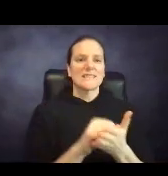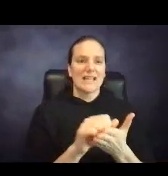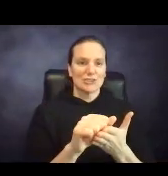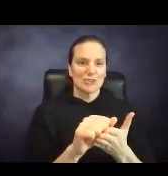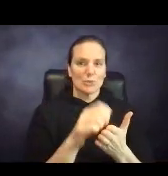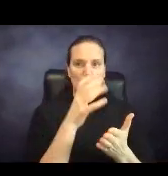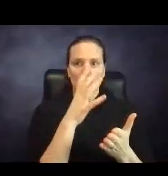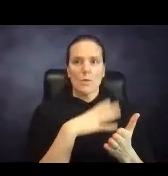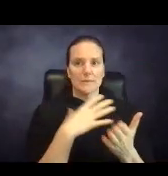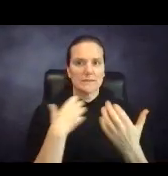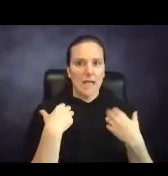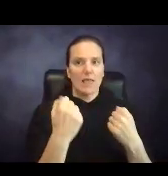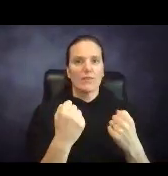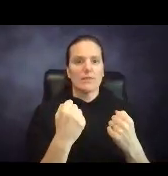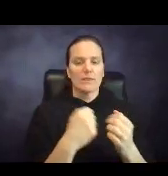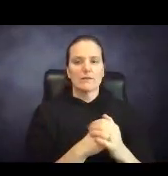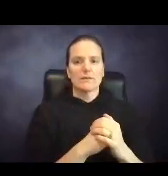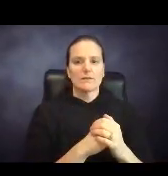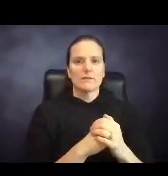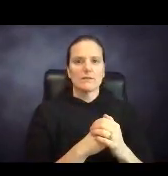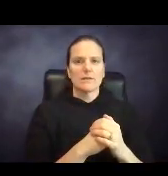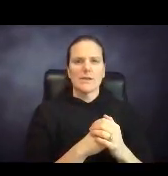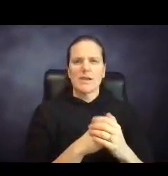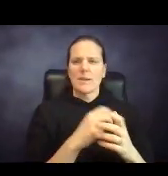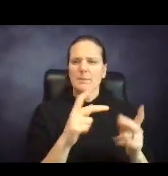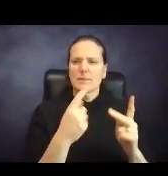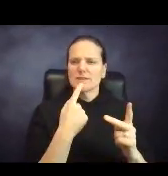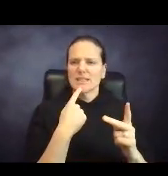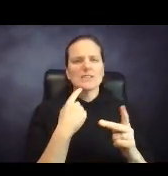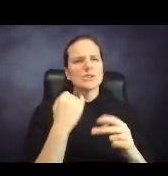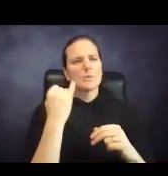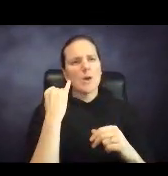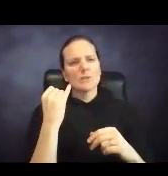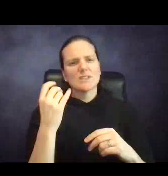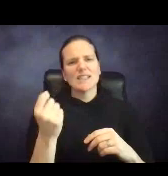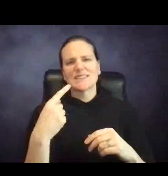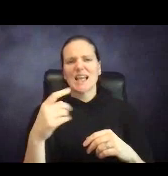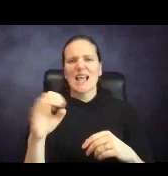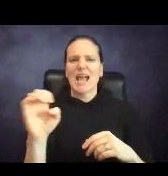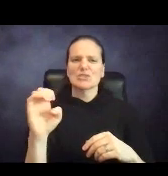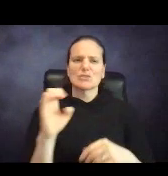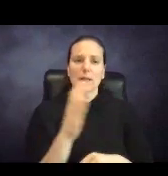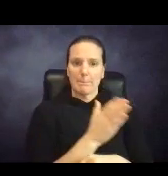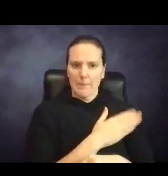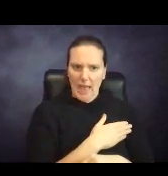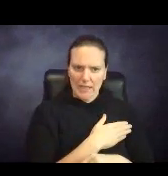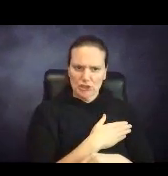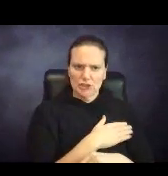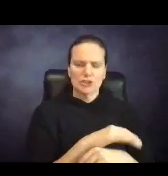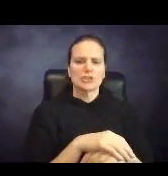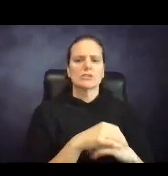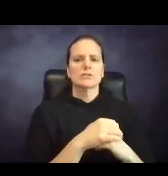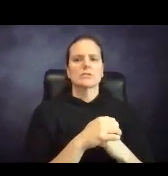intrauterine progesterone. People ask all the time, they're like, well what if I just take my estrogen patch and then I keep my IUD in